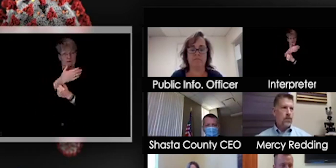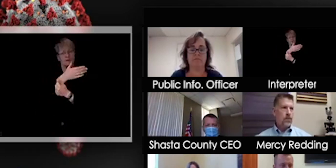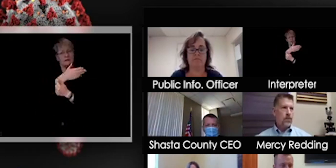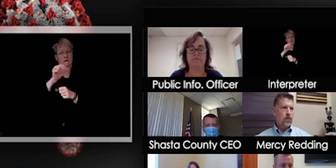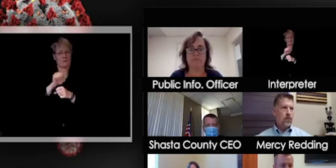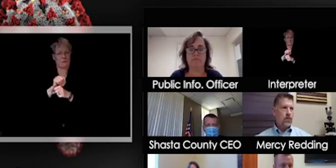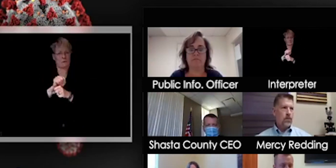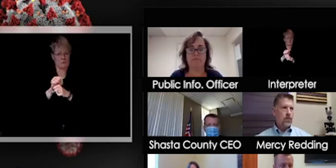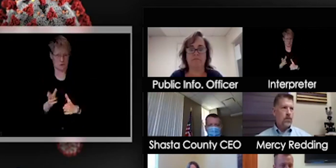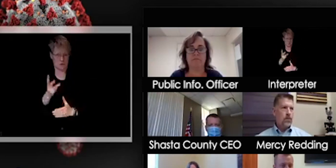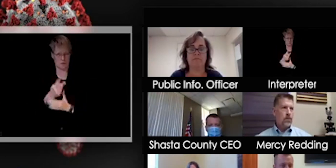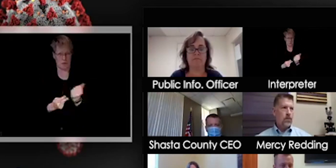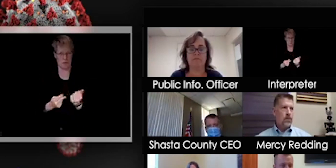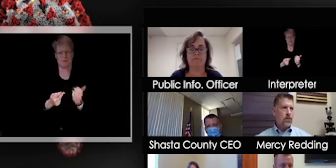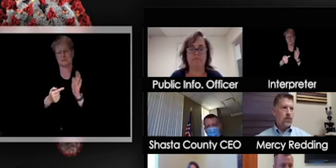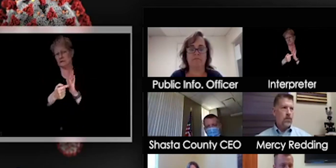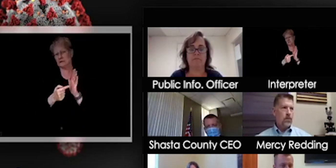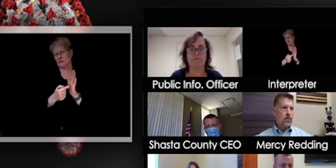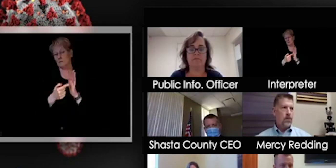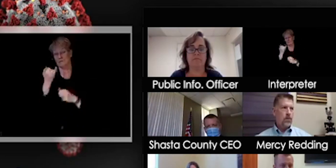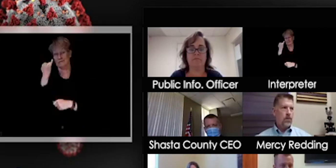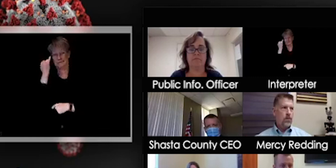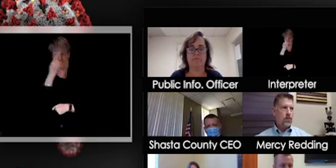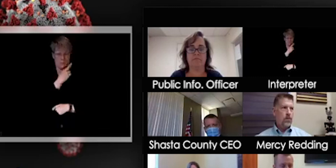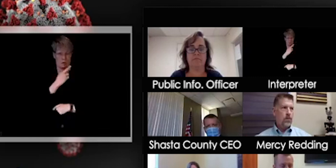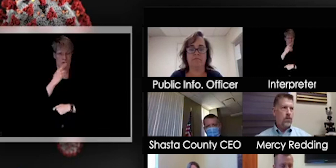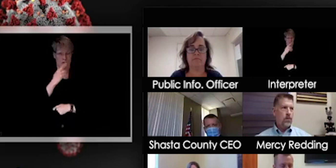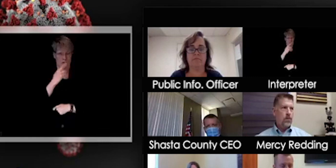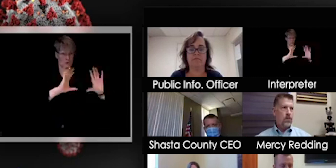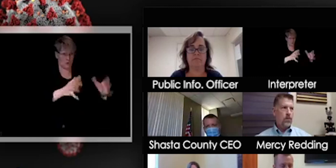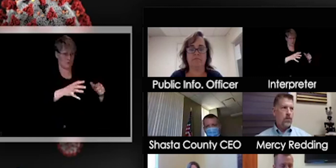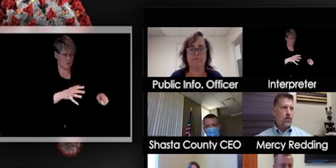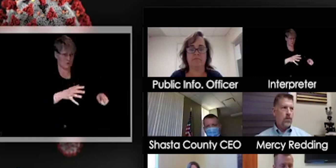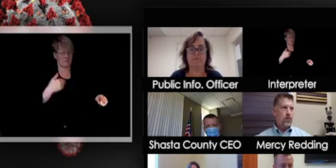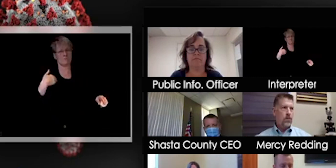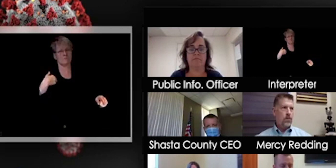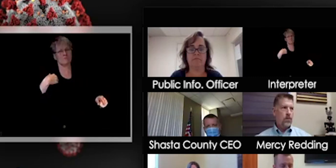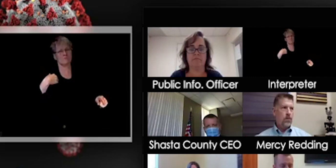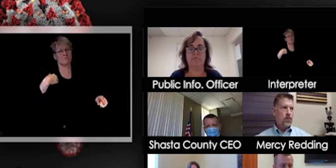them. For example, with restaurants there are other options for restaurants, and our